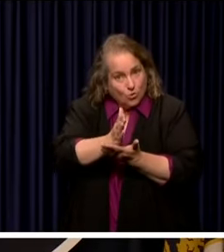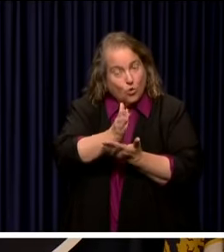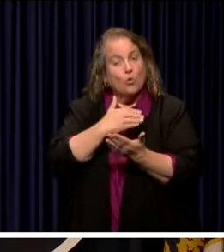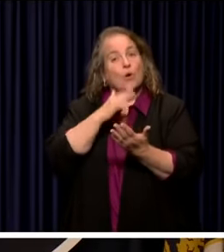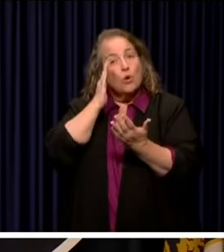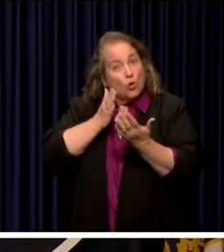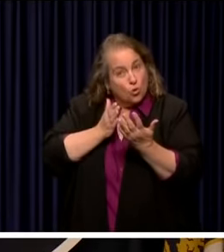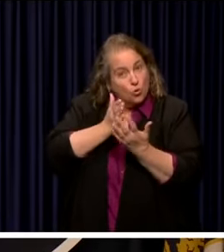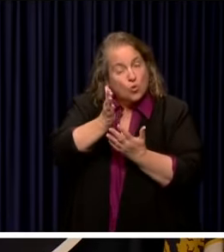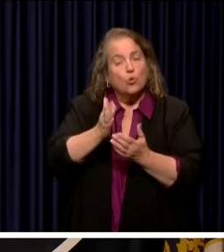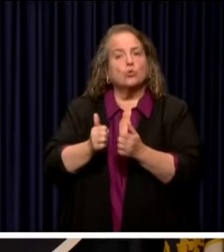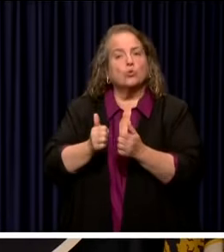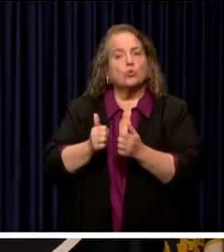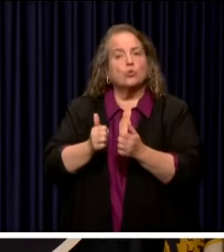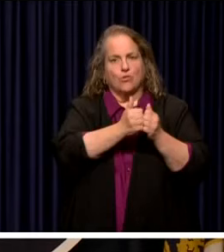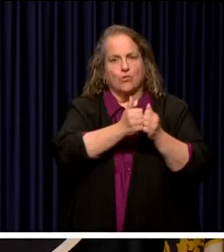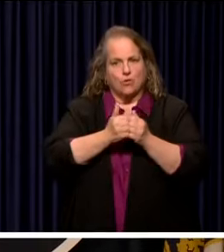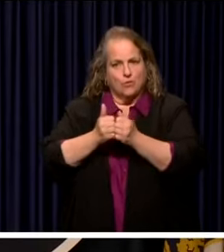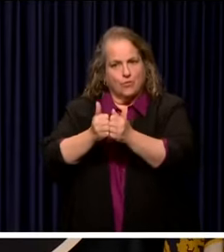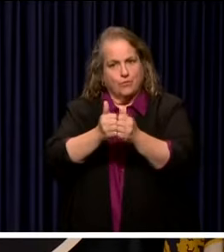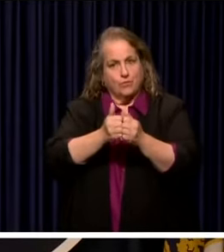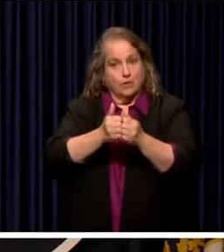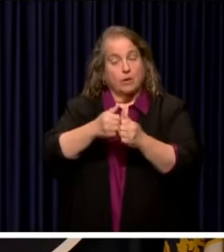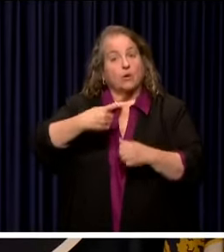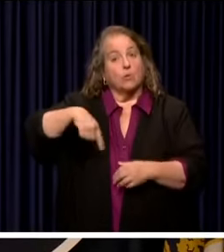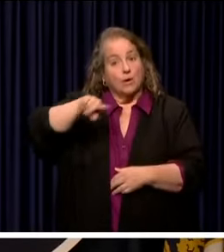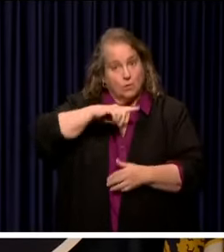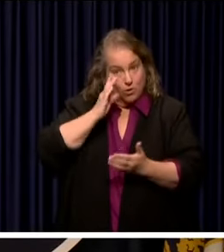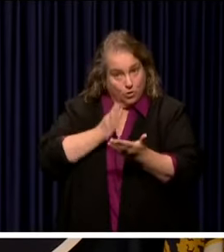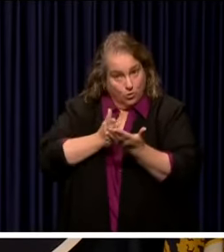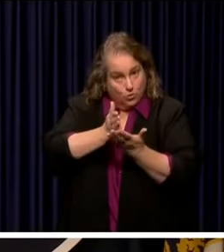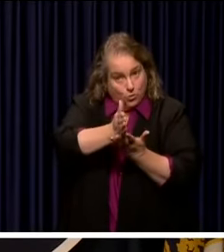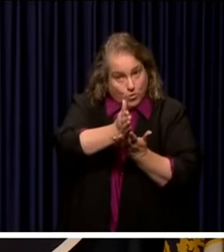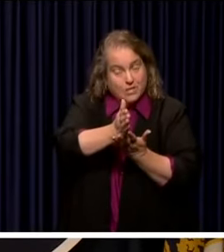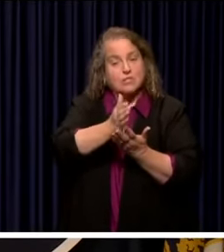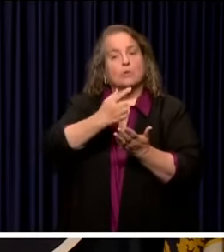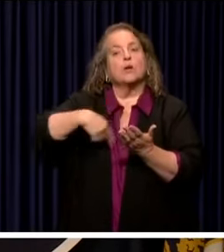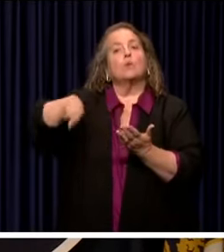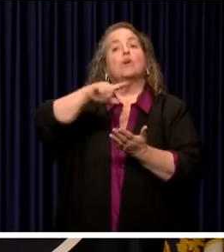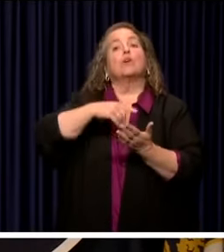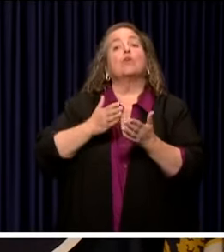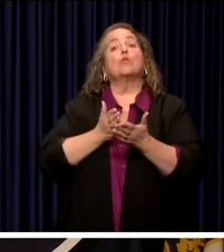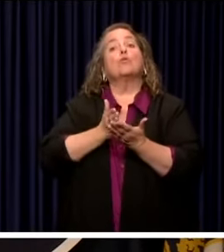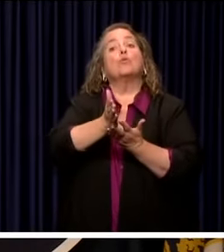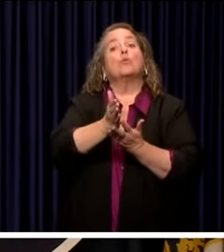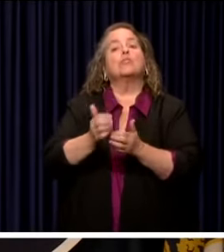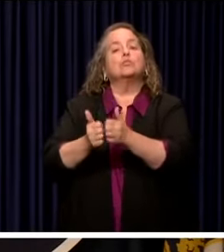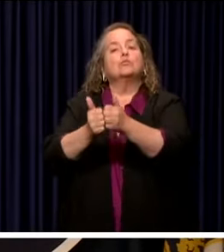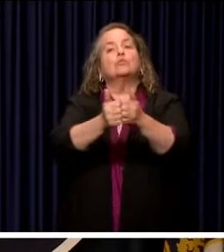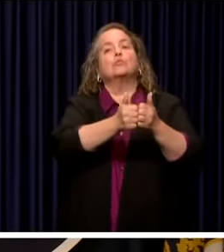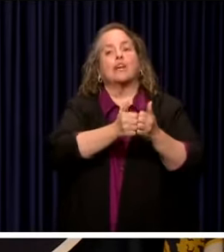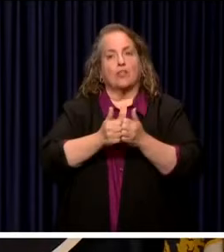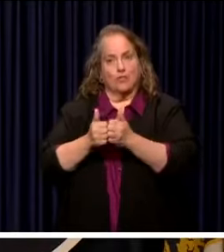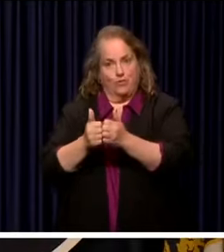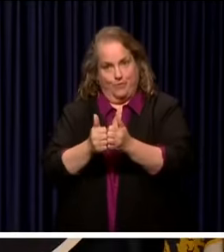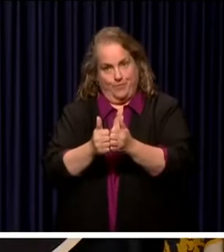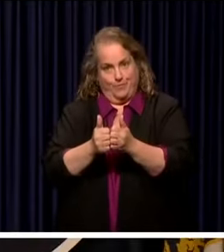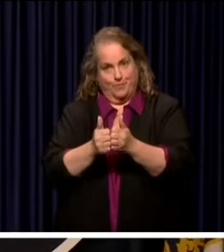WHILE WE HAVE BEATEN THAT MODEL, I BELIEVE, SIGNIFICANTLY, I WAS SAYING THAT THERE COULD BE THE